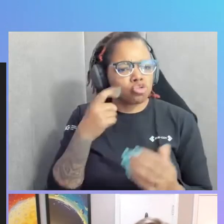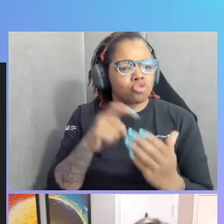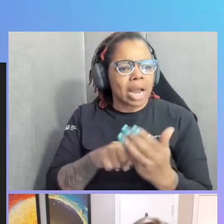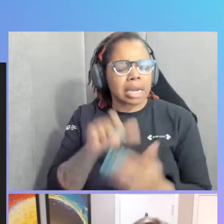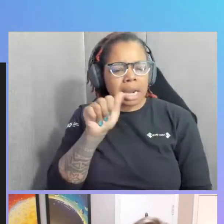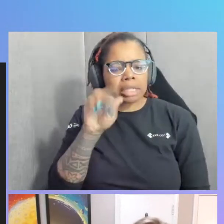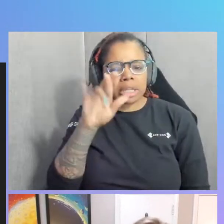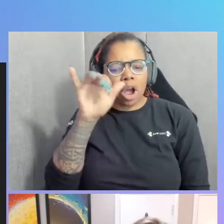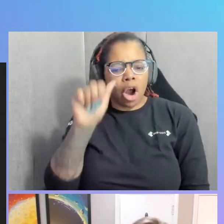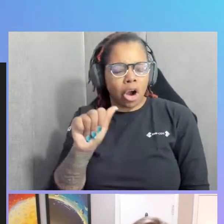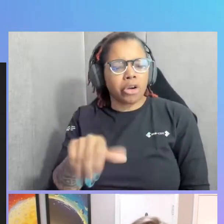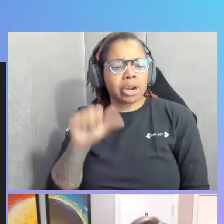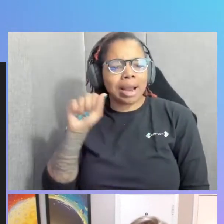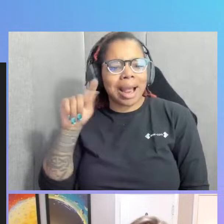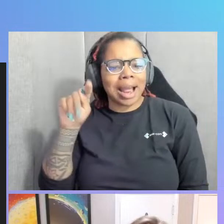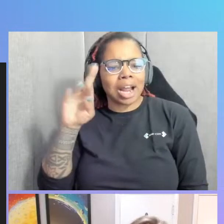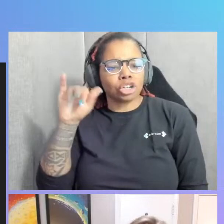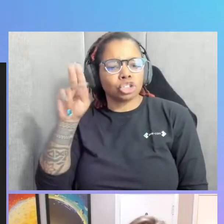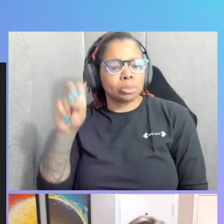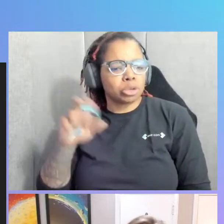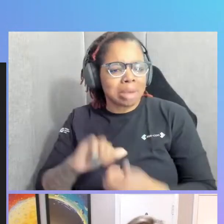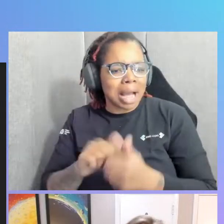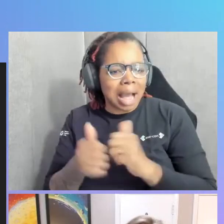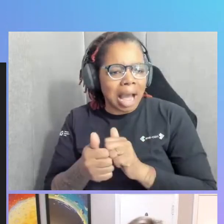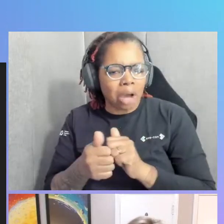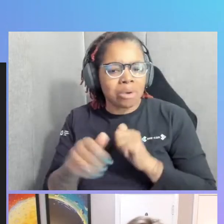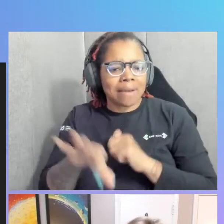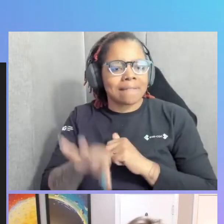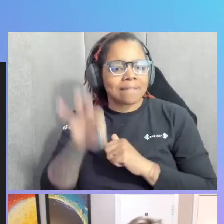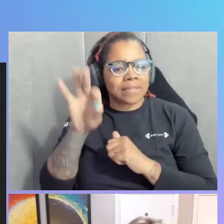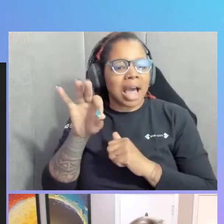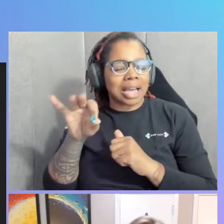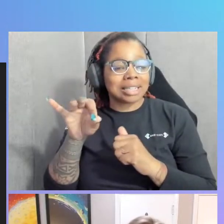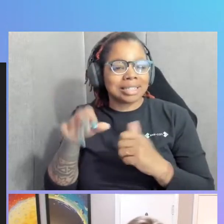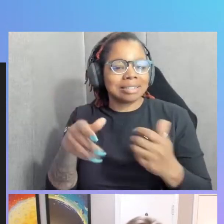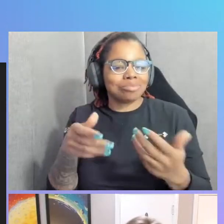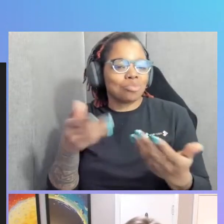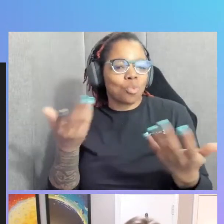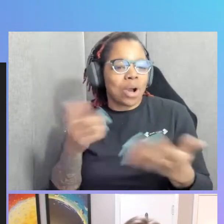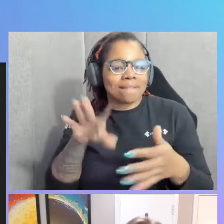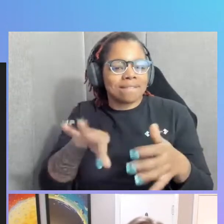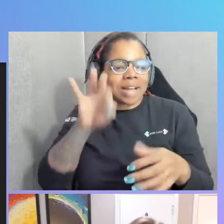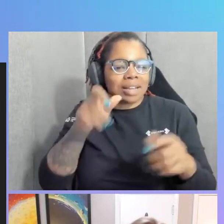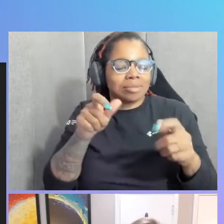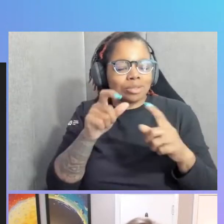aria attributes by finding attribute names that begin with